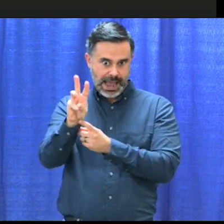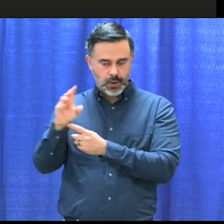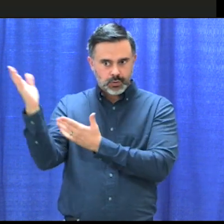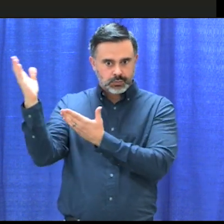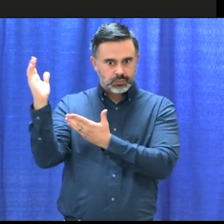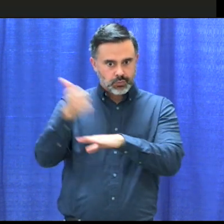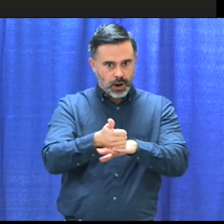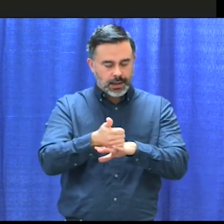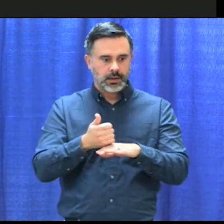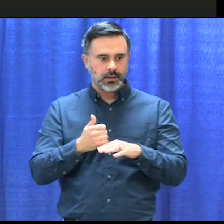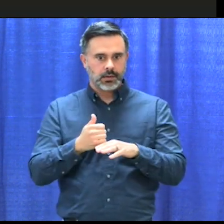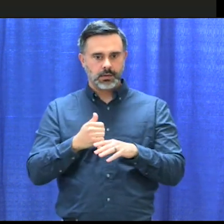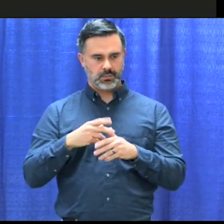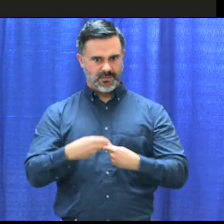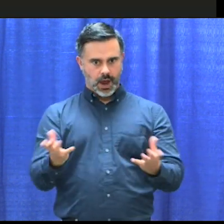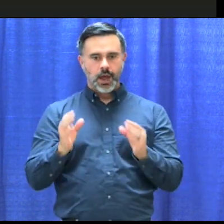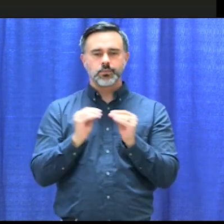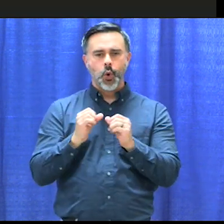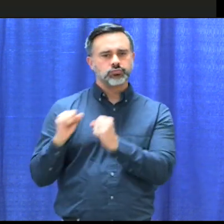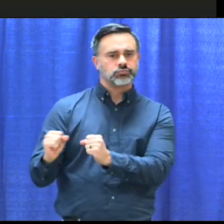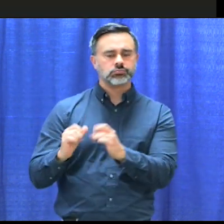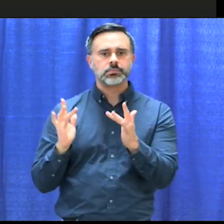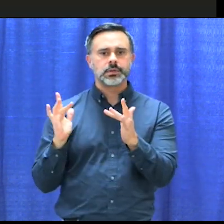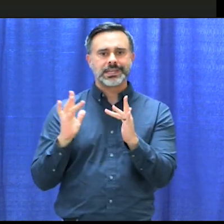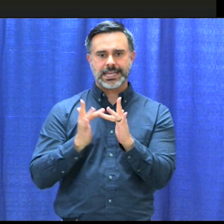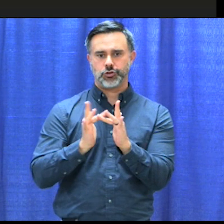So that they could have internet access so but typically out there people go to the library